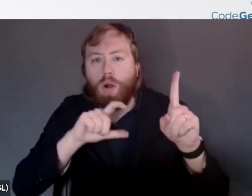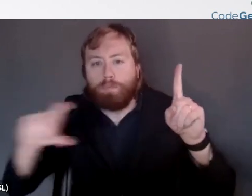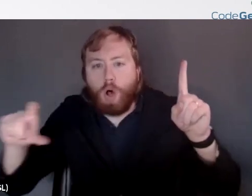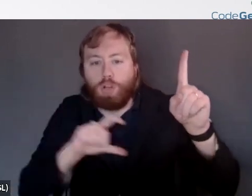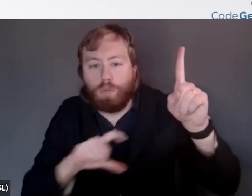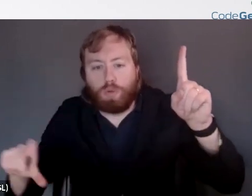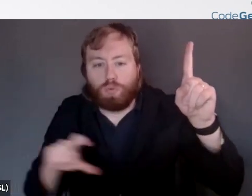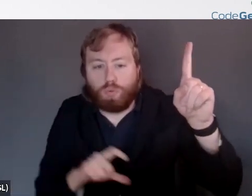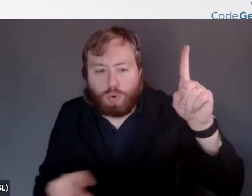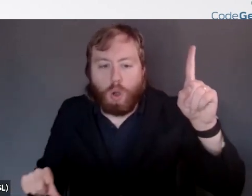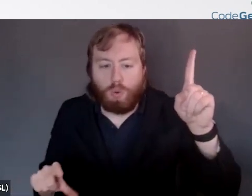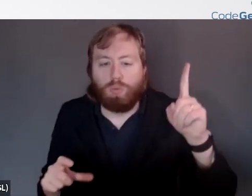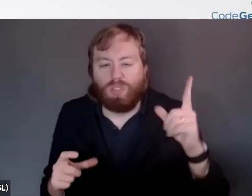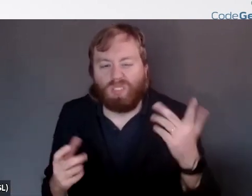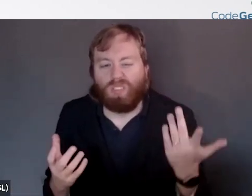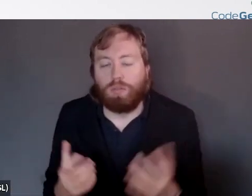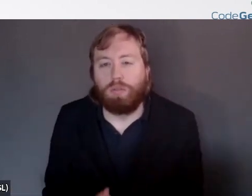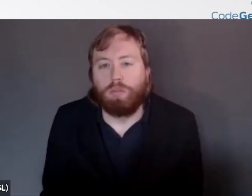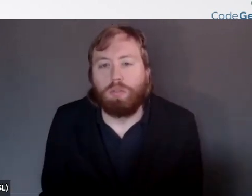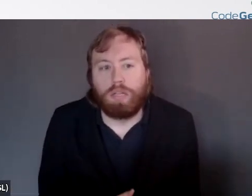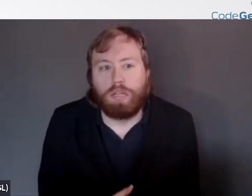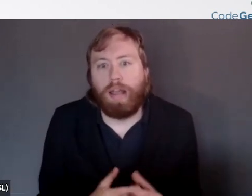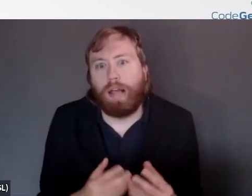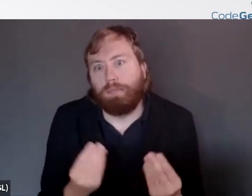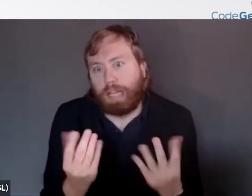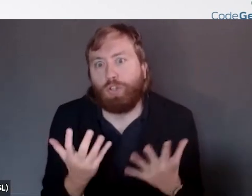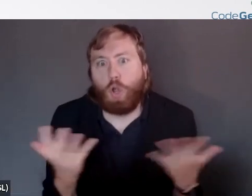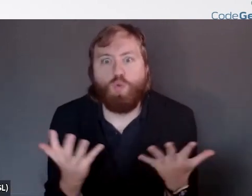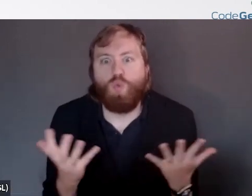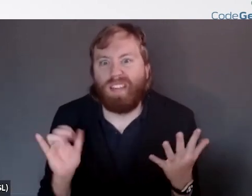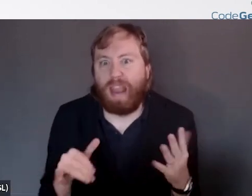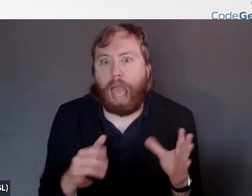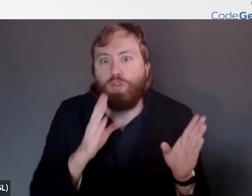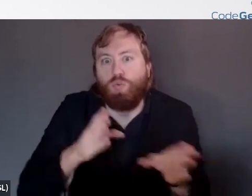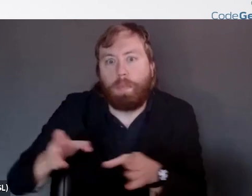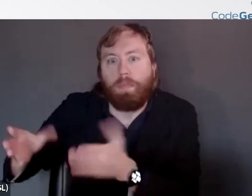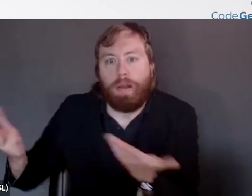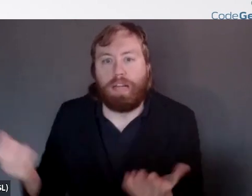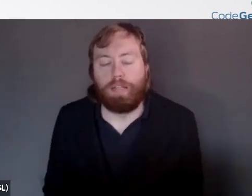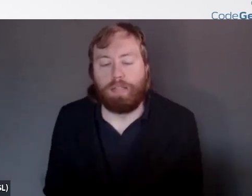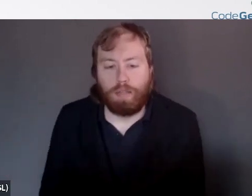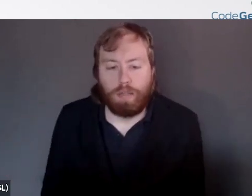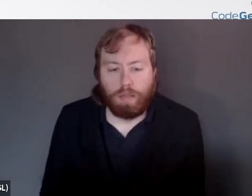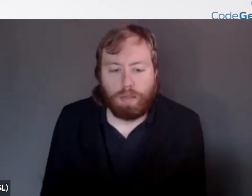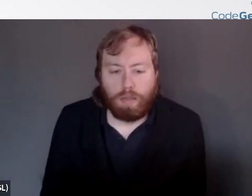I put another note in here. Don't mess around with default roles unless you really need to, but you shouldn't need to.